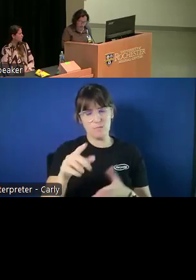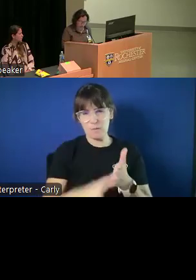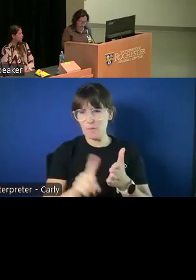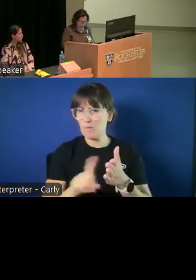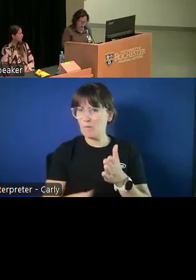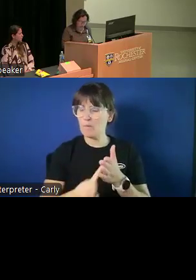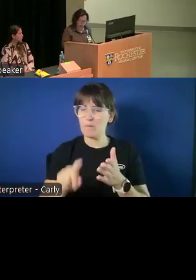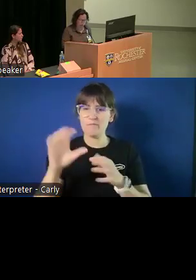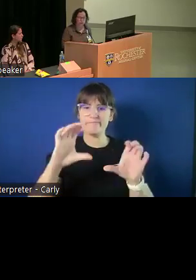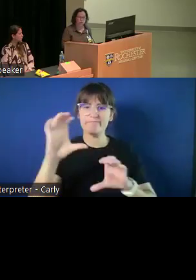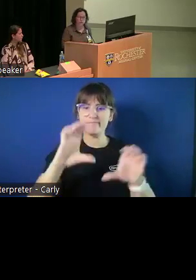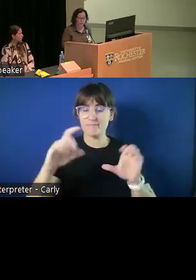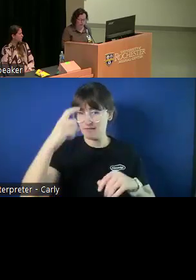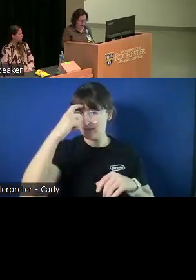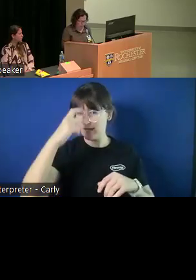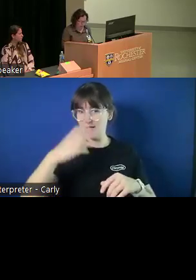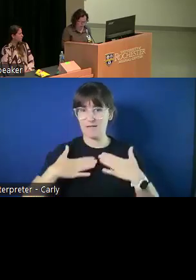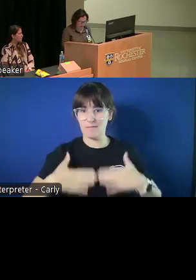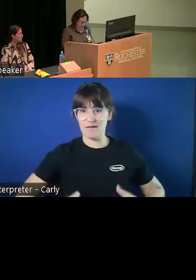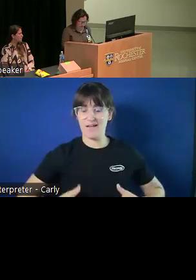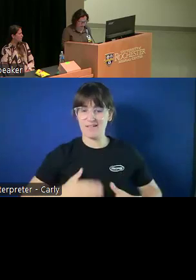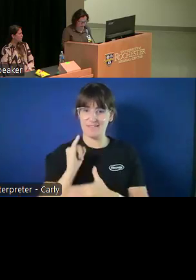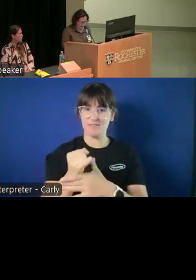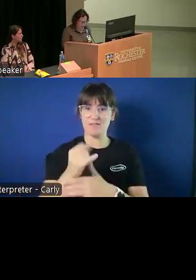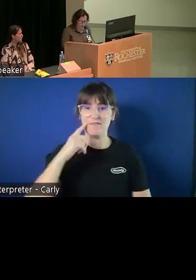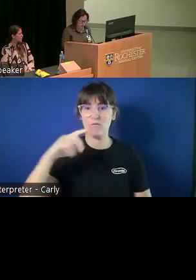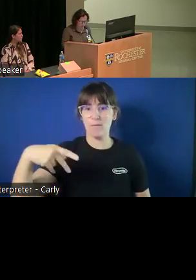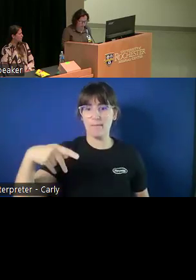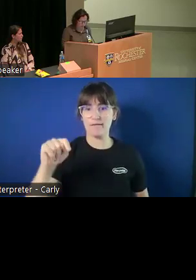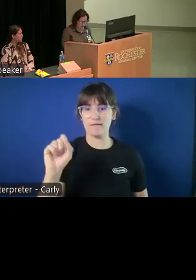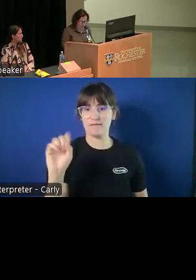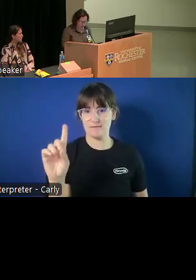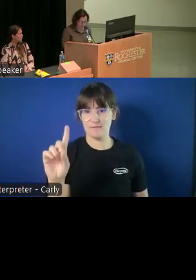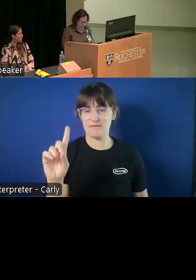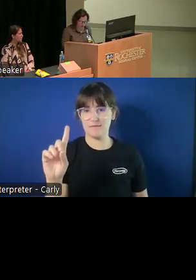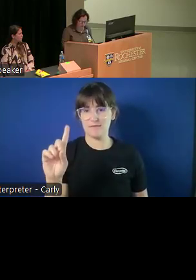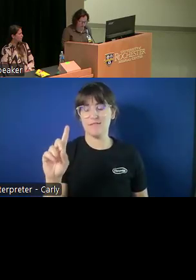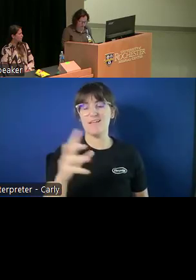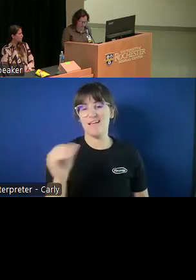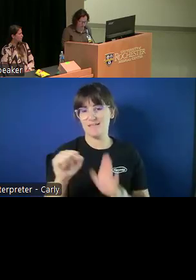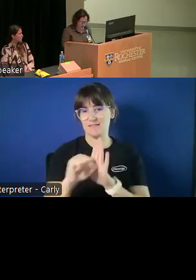the effects of mindbody interventions on PTSD and post-traumatic stress symptoms among survivors of